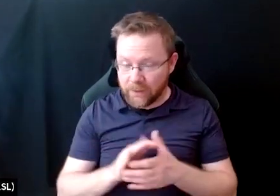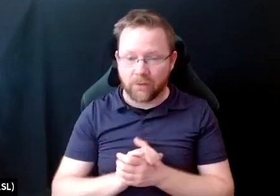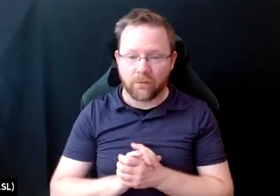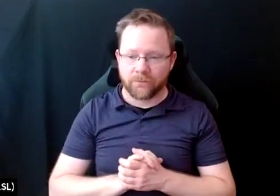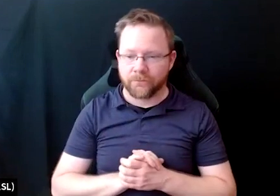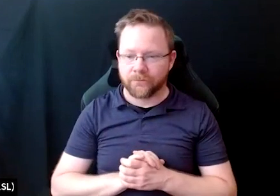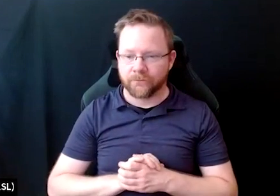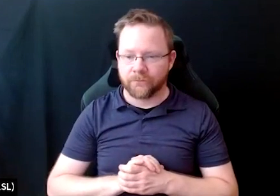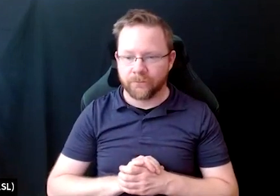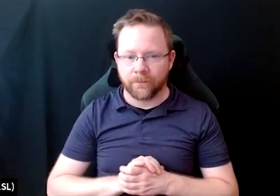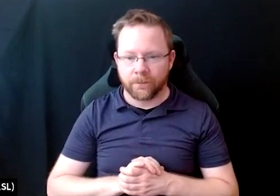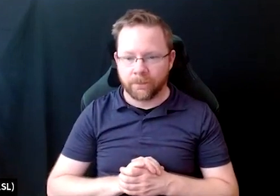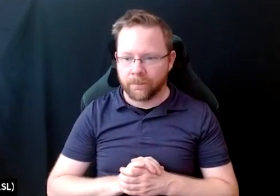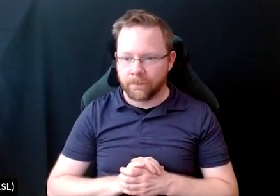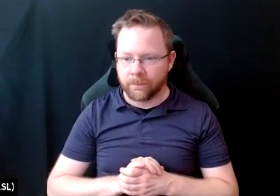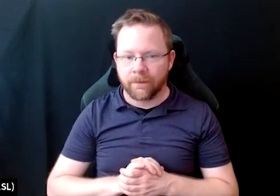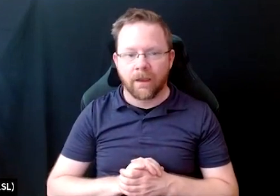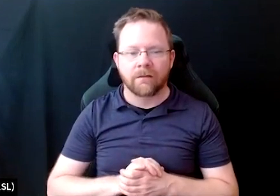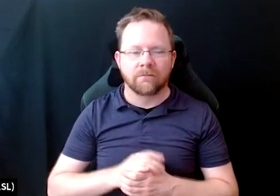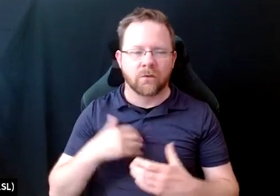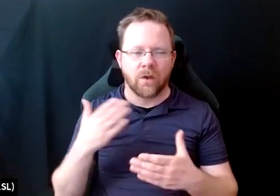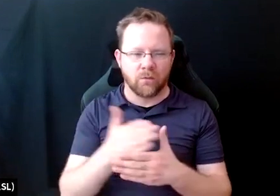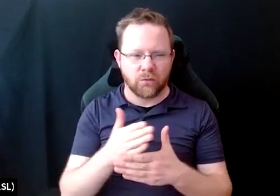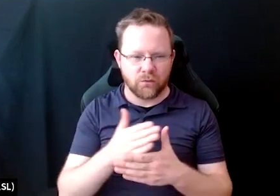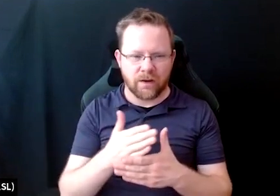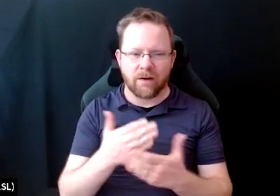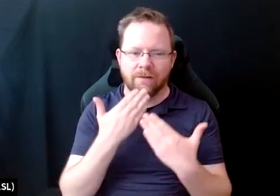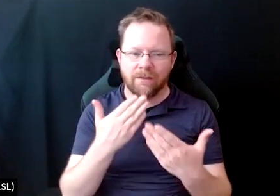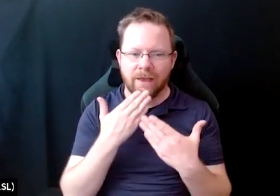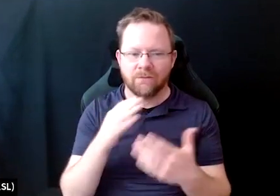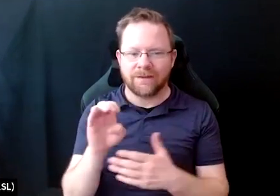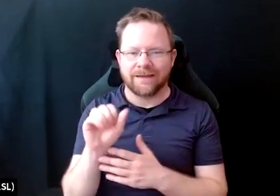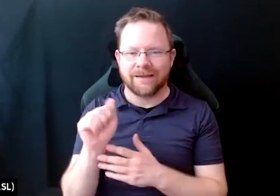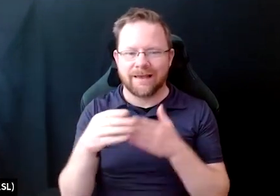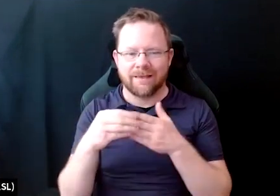I want to share my gratitude for ESA leadership, specifically,